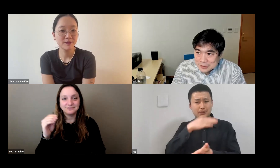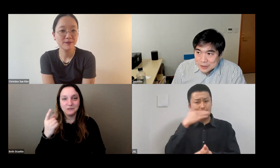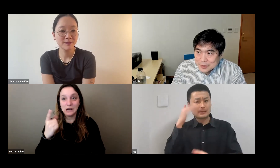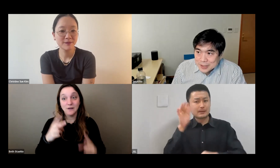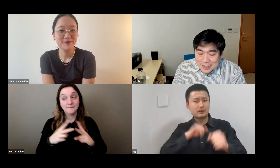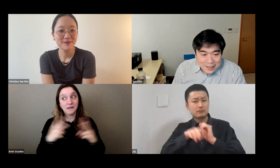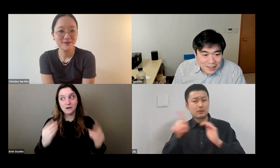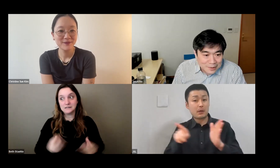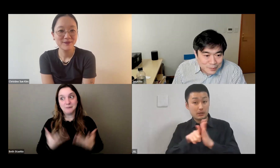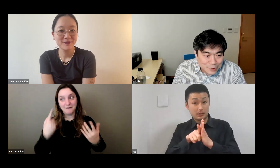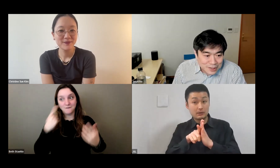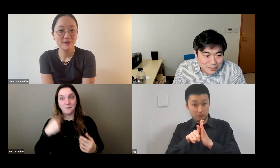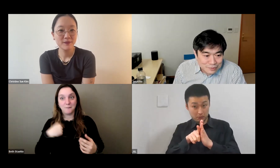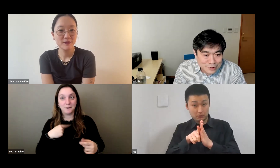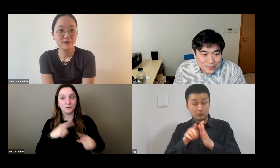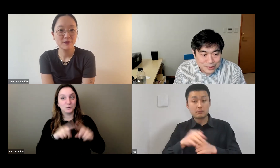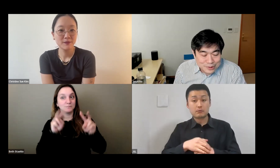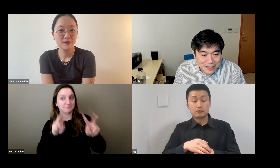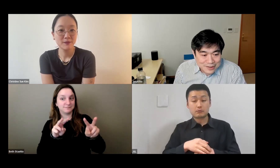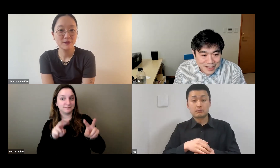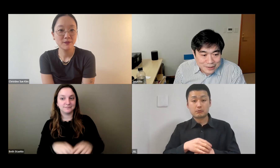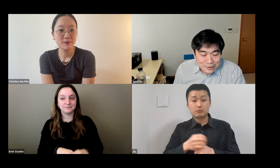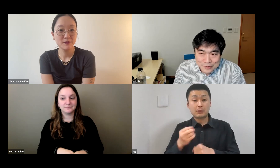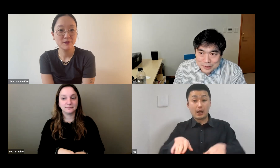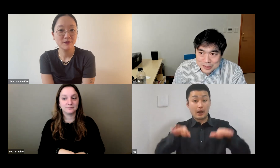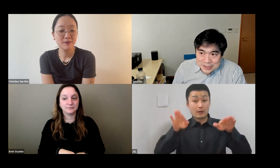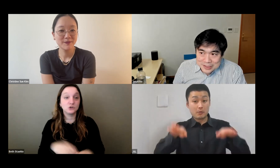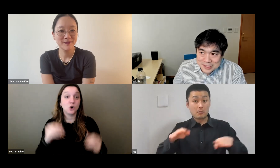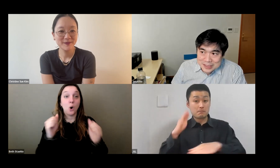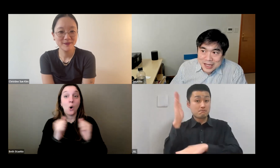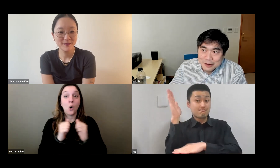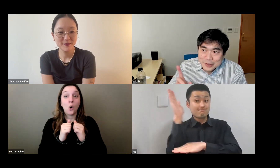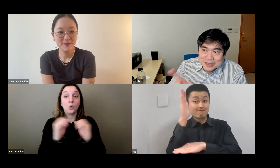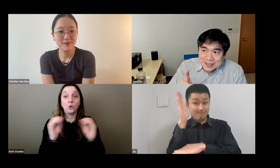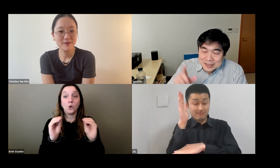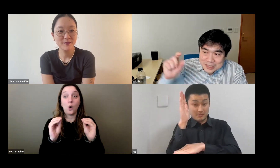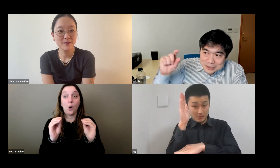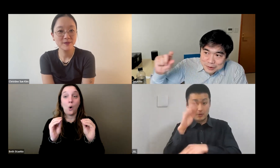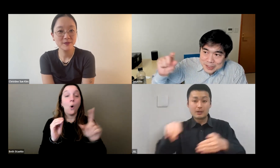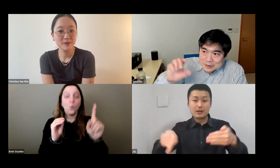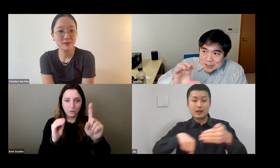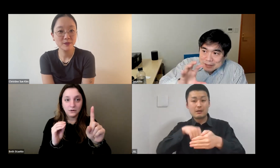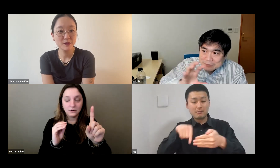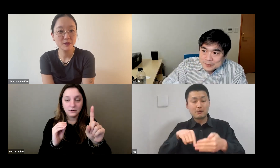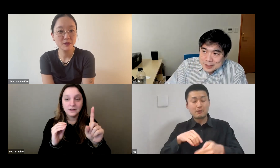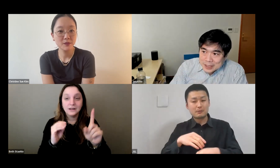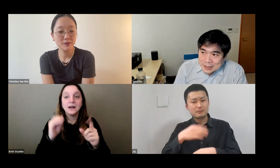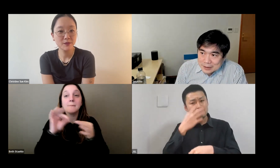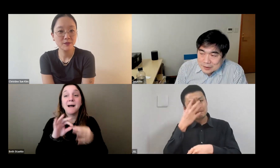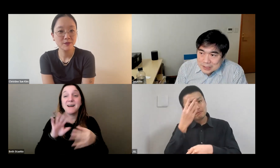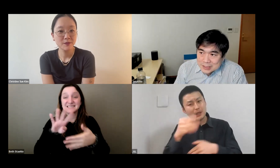So without further ado, I'll hand it over to Christine. One thing that schedule wise will have Christine